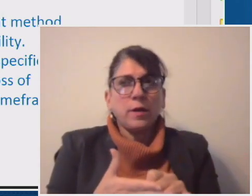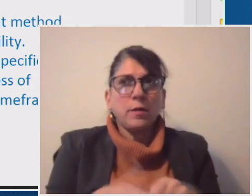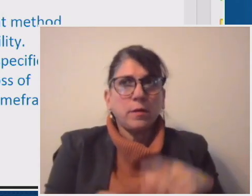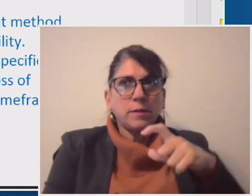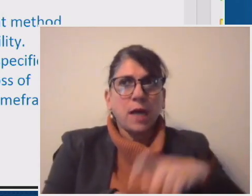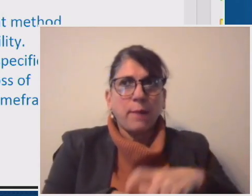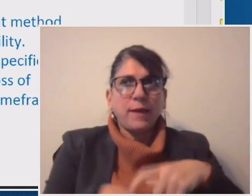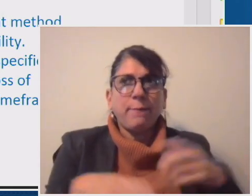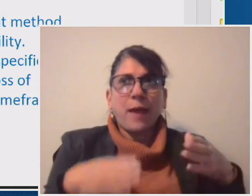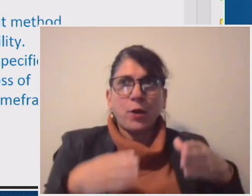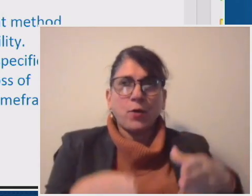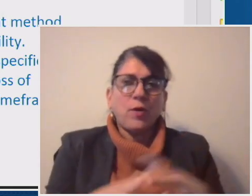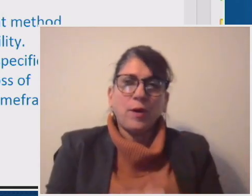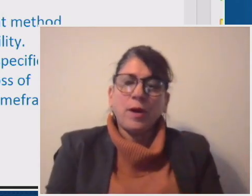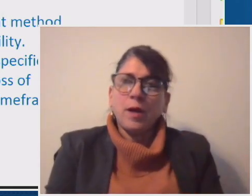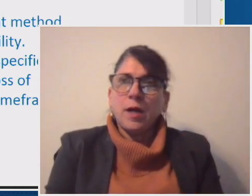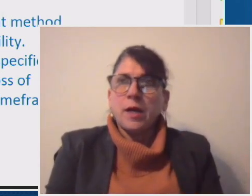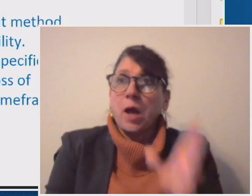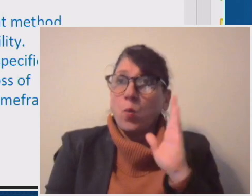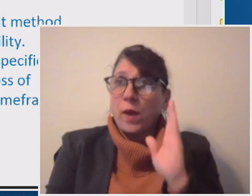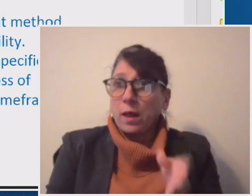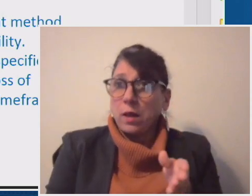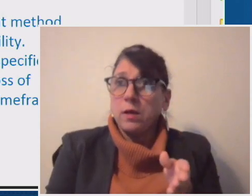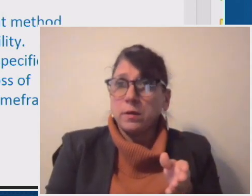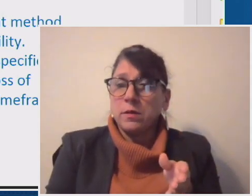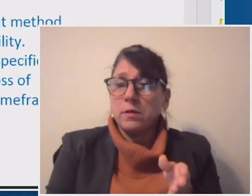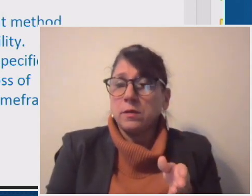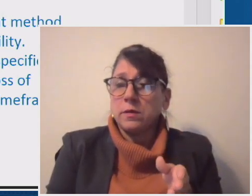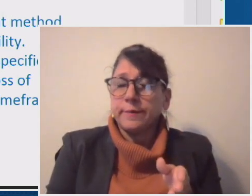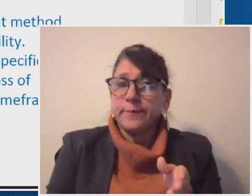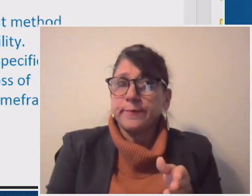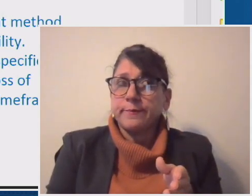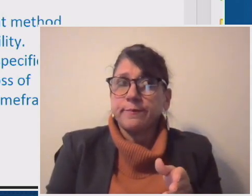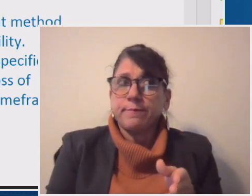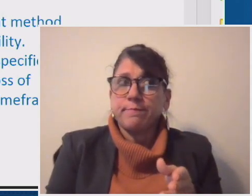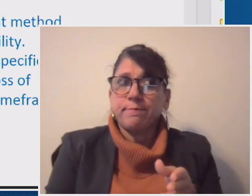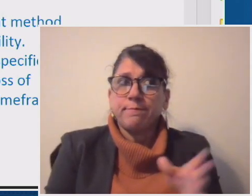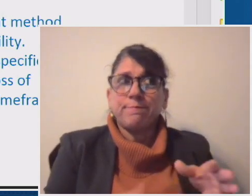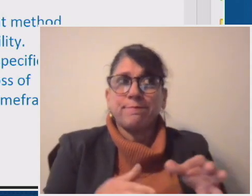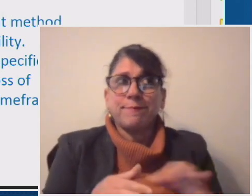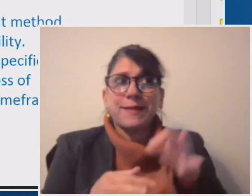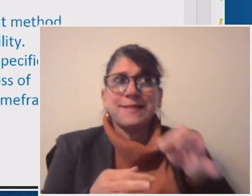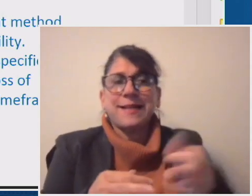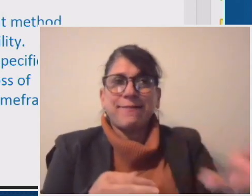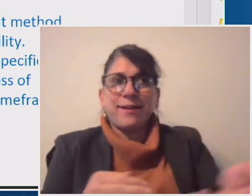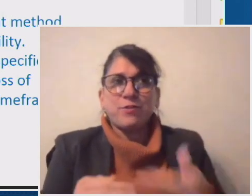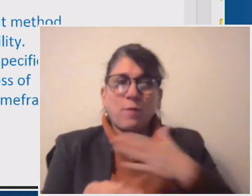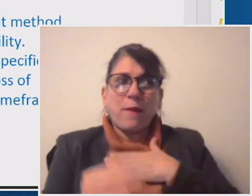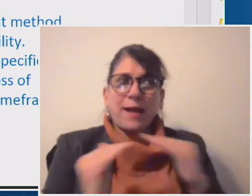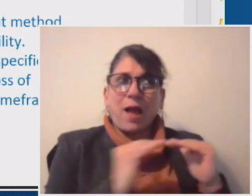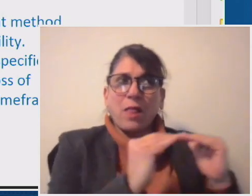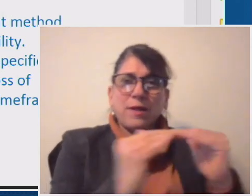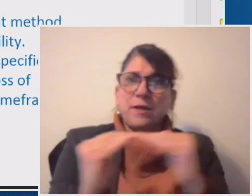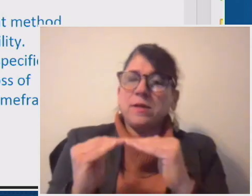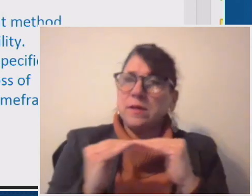And I will extend an invitation to my colleagues, Denise and David, to comment